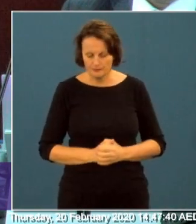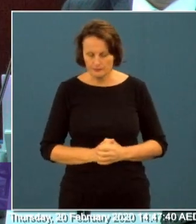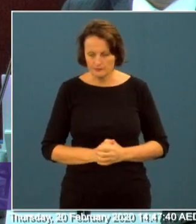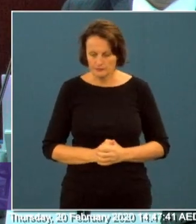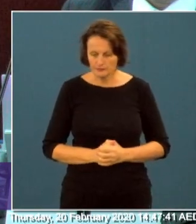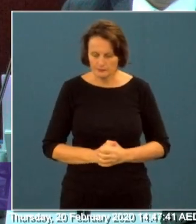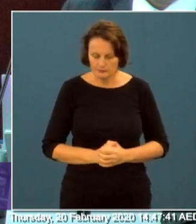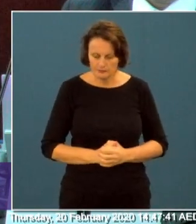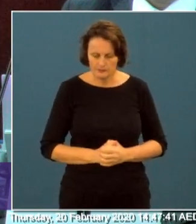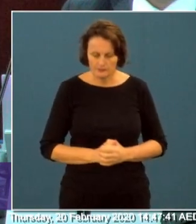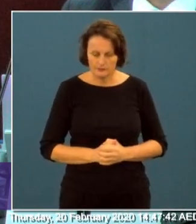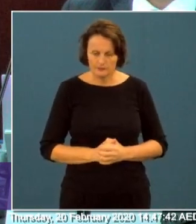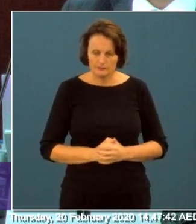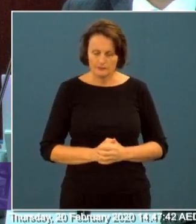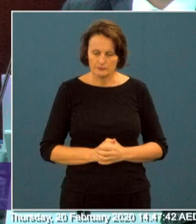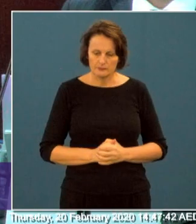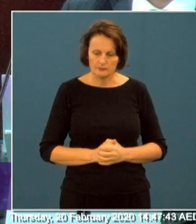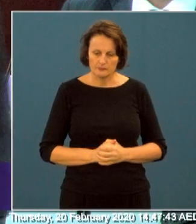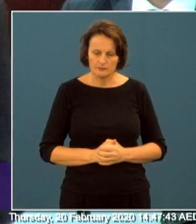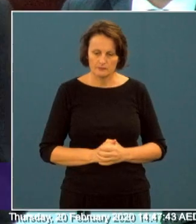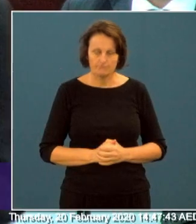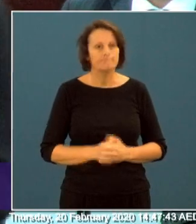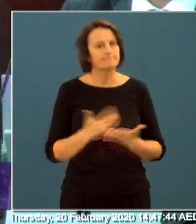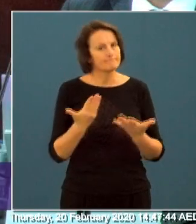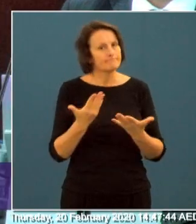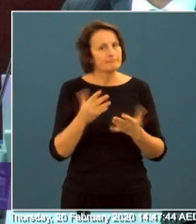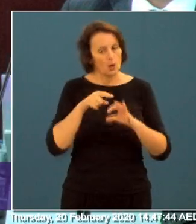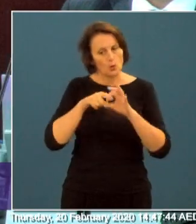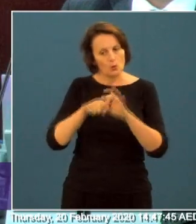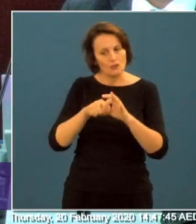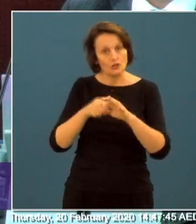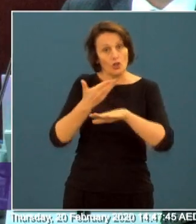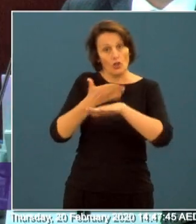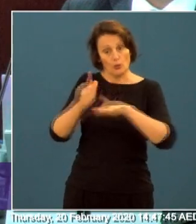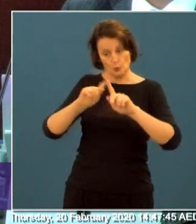And one of the purposes of these new teams — and I believe there's your team — your STrIDeS team,